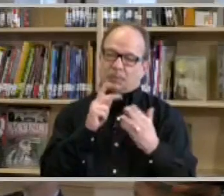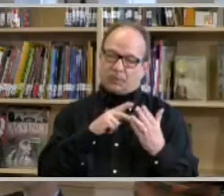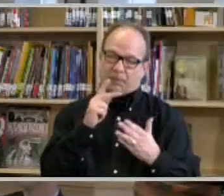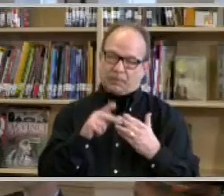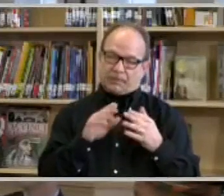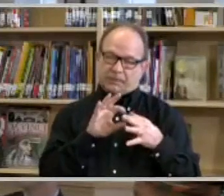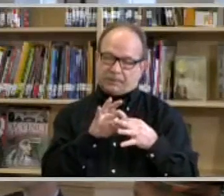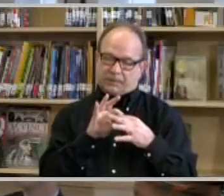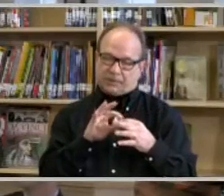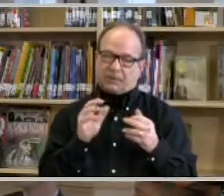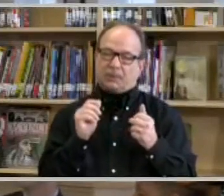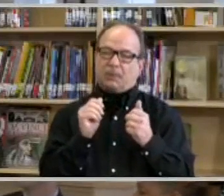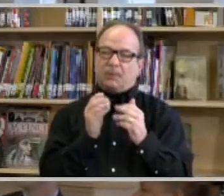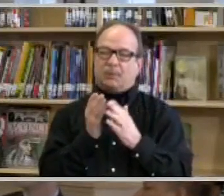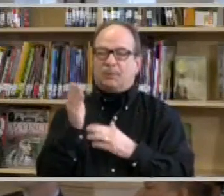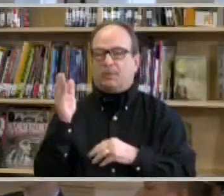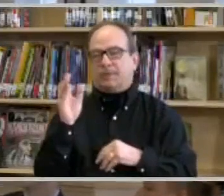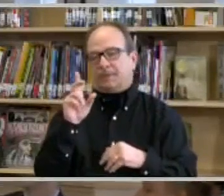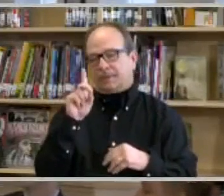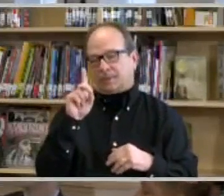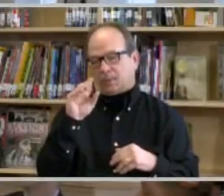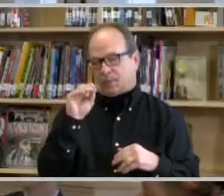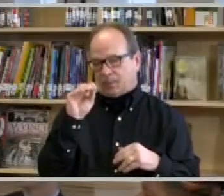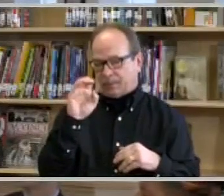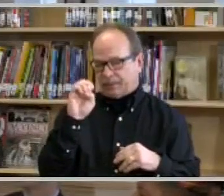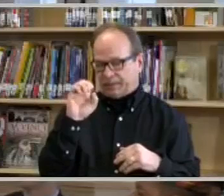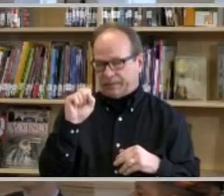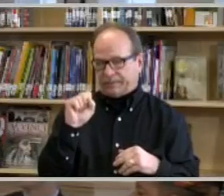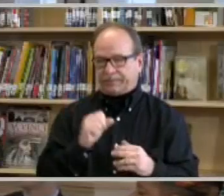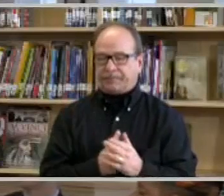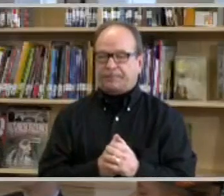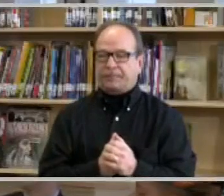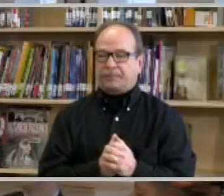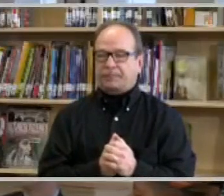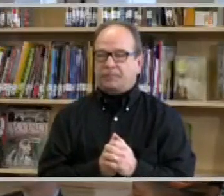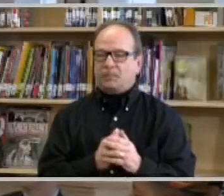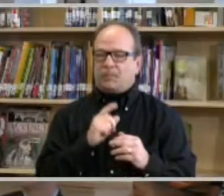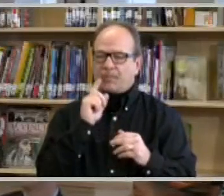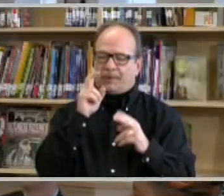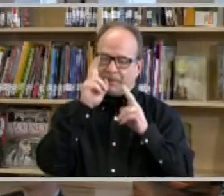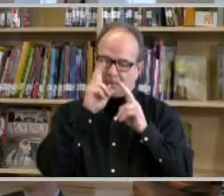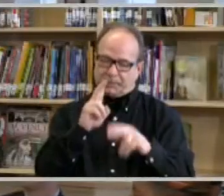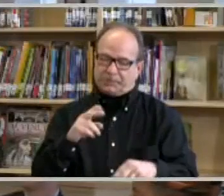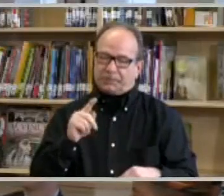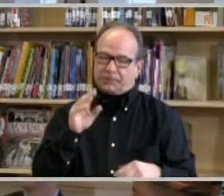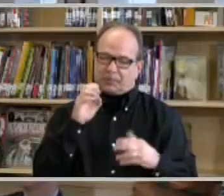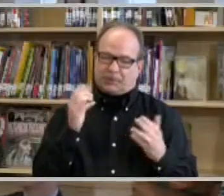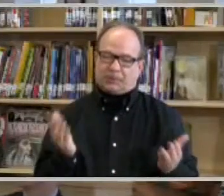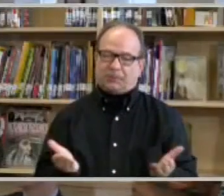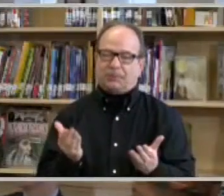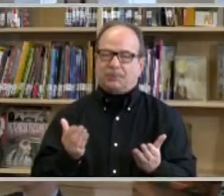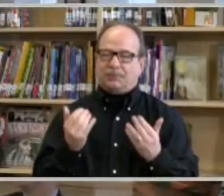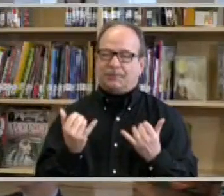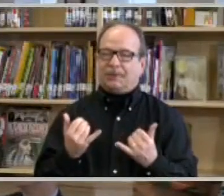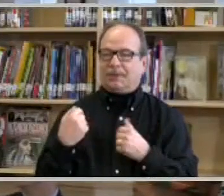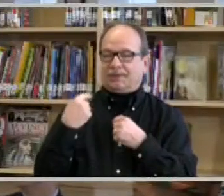IN CAREER CONNECTIONS PROGRAM IN THE DEPARTMENT OF EMPLOYMENT SERVICES.